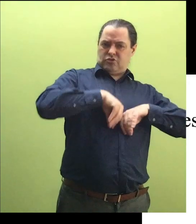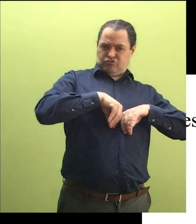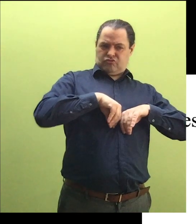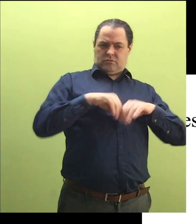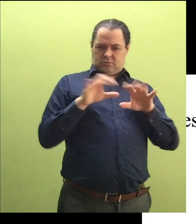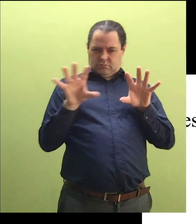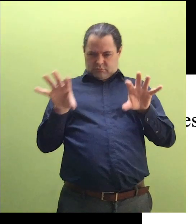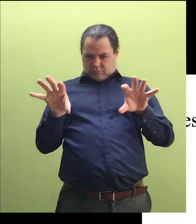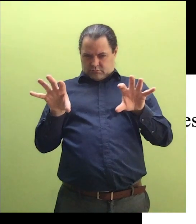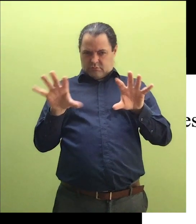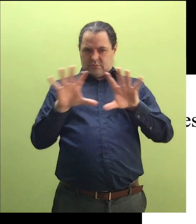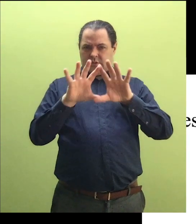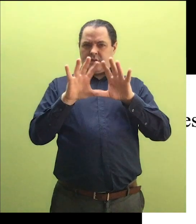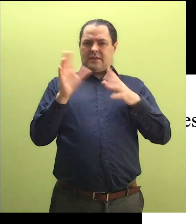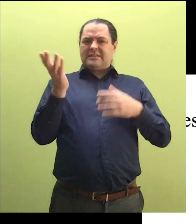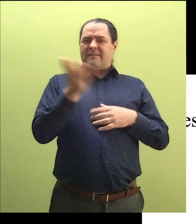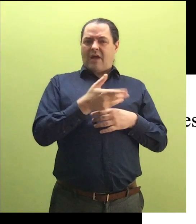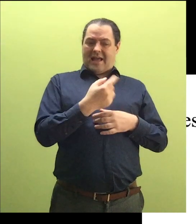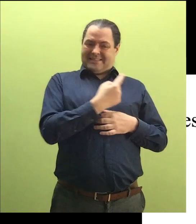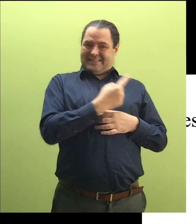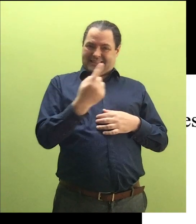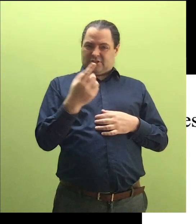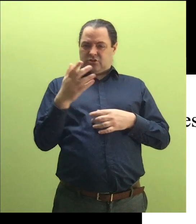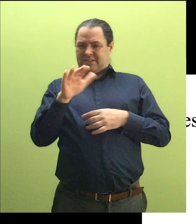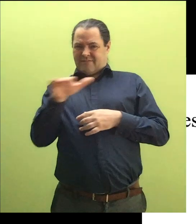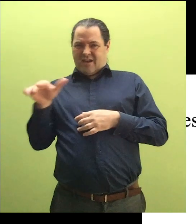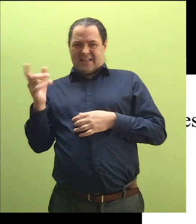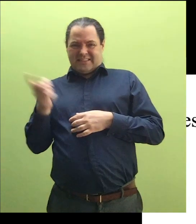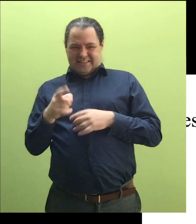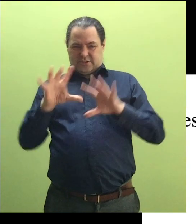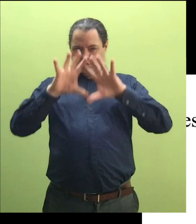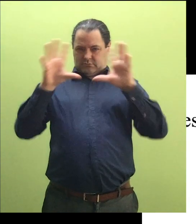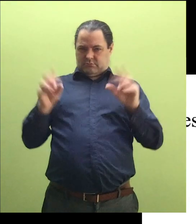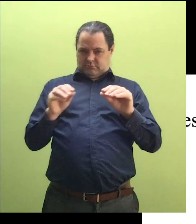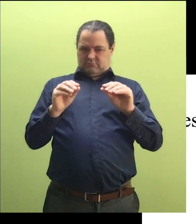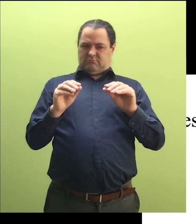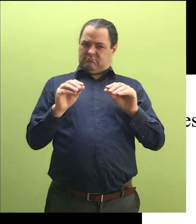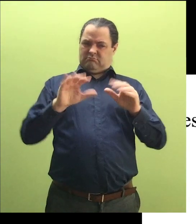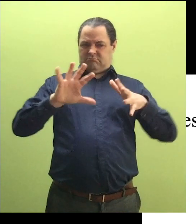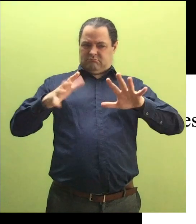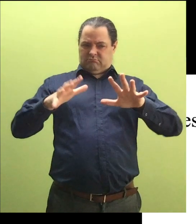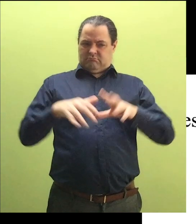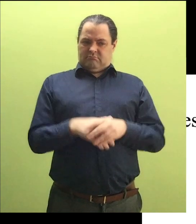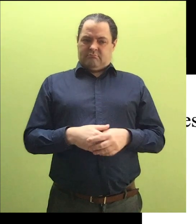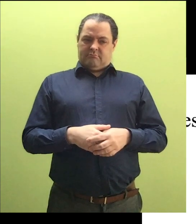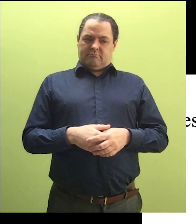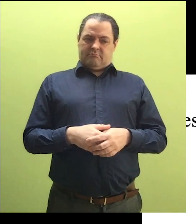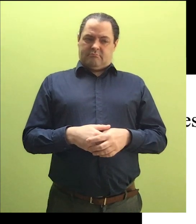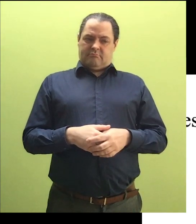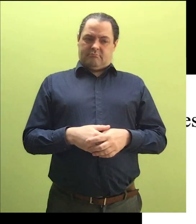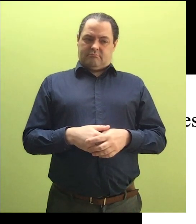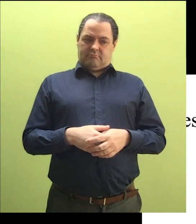strategy produced. As the intersecting standard error lines and Figure 2 show, none of these strategies seem to be and